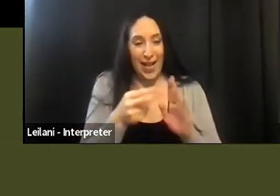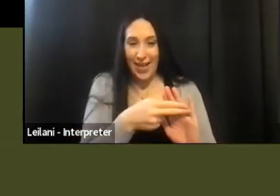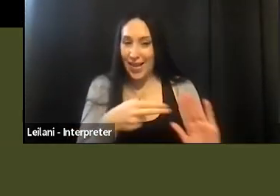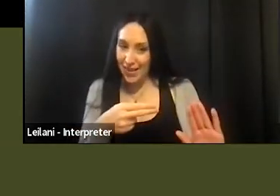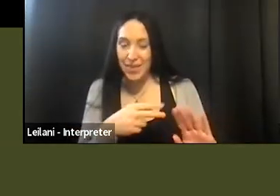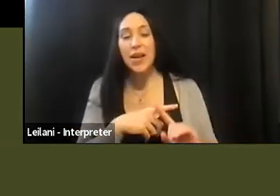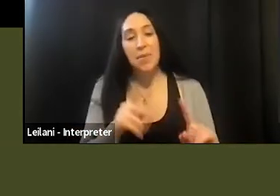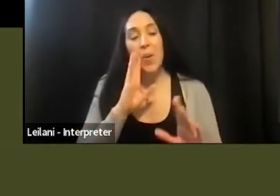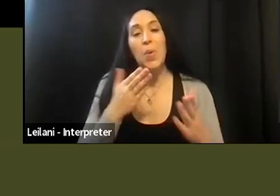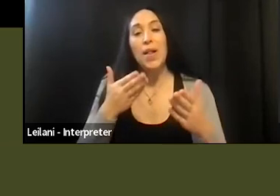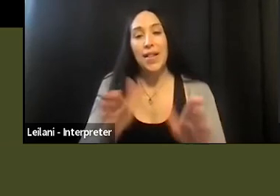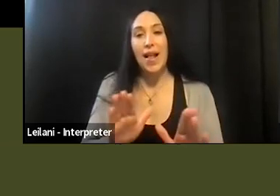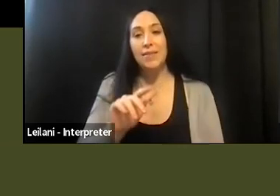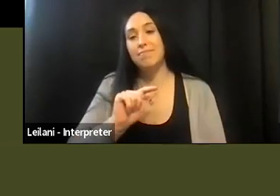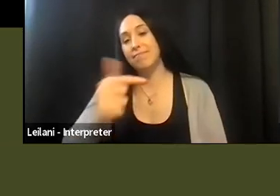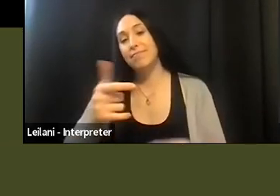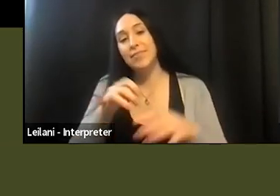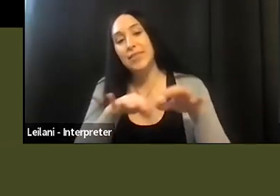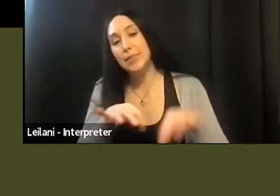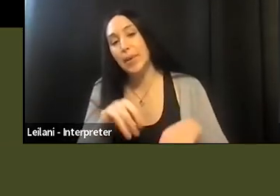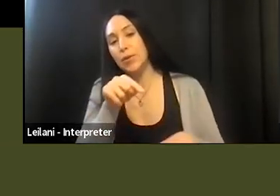what Advocacy Network on Disabilities does.